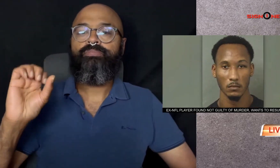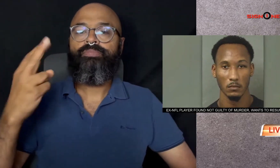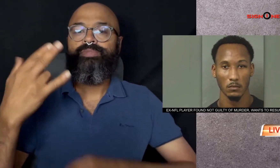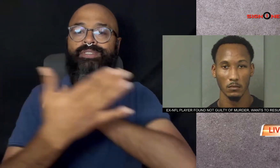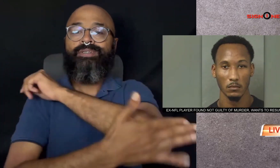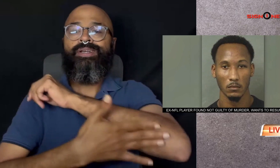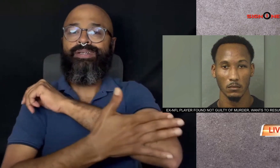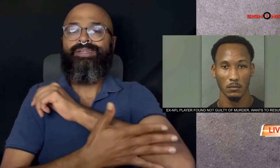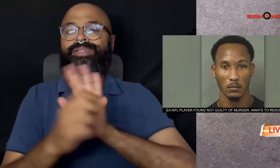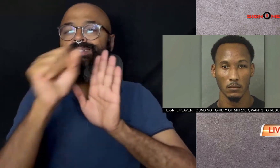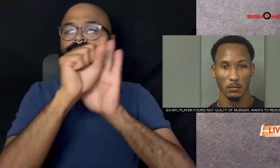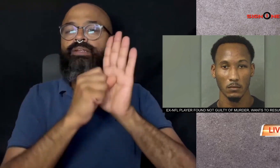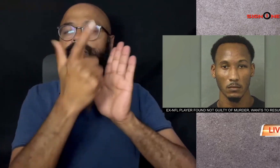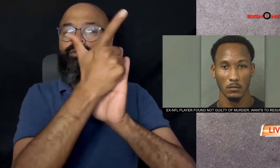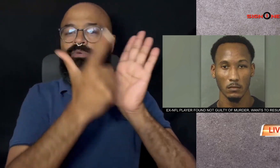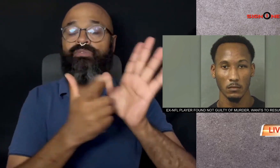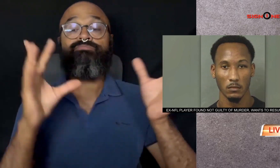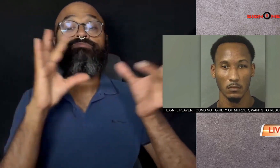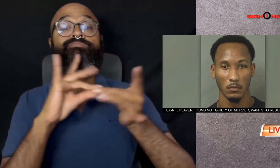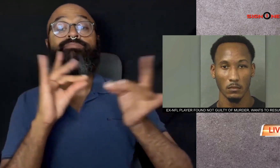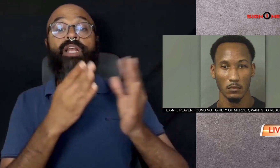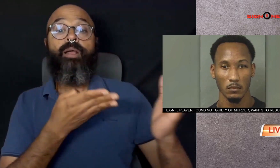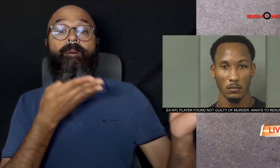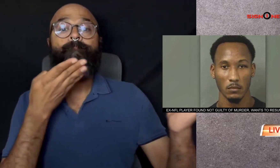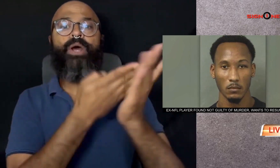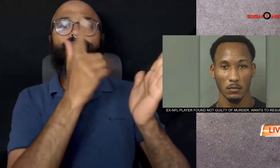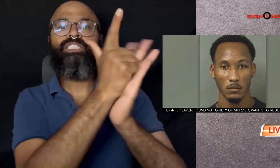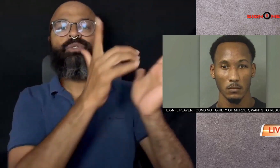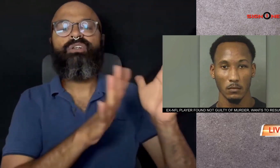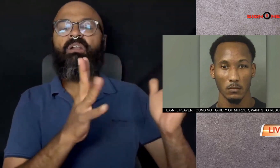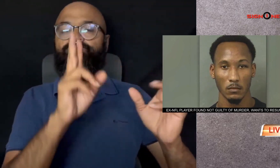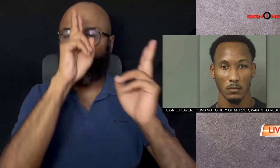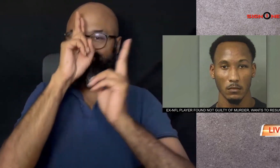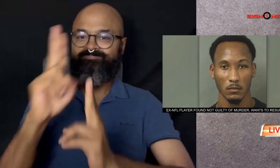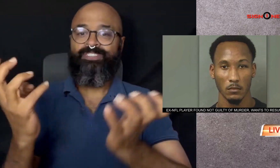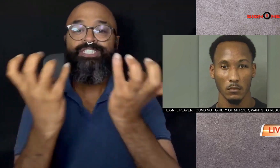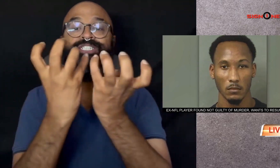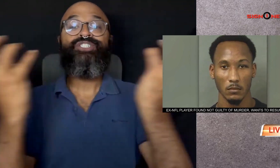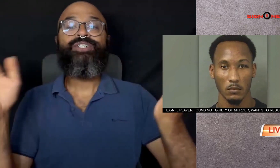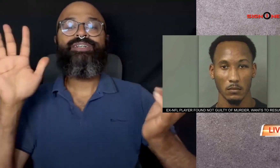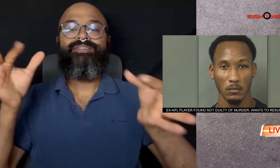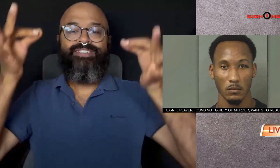the Palm Beach County state attorney said prosecutors respect the jury's decision